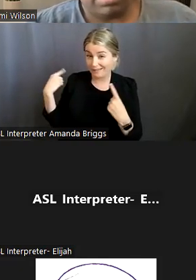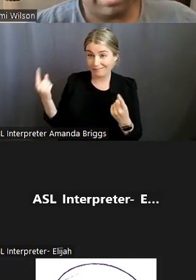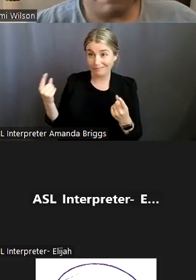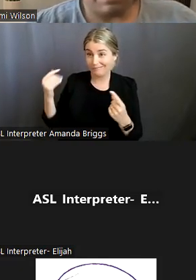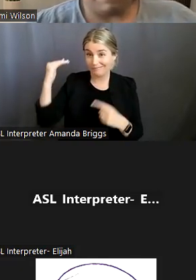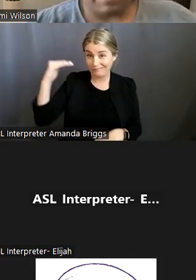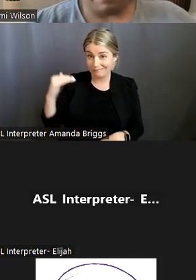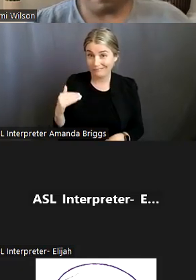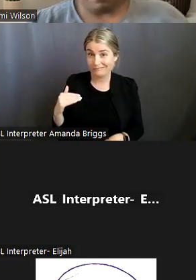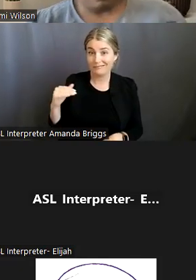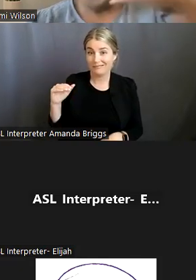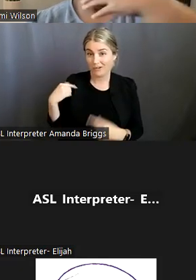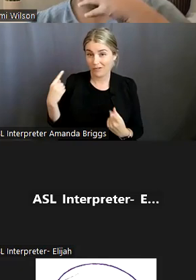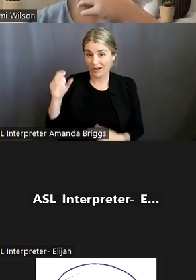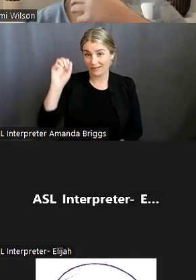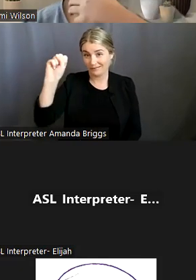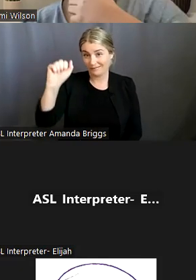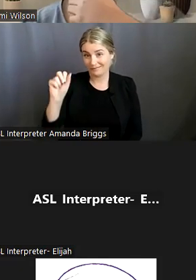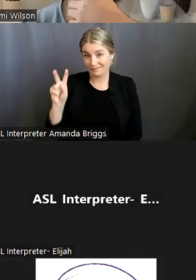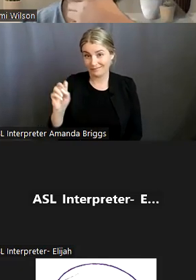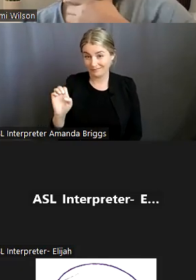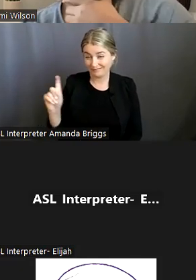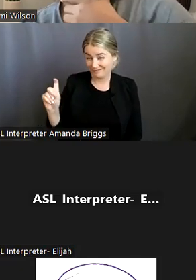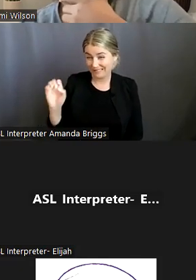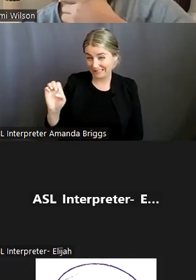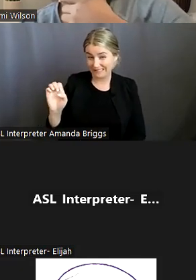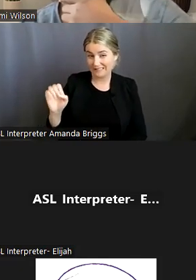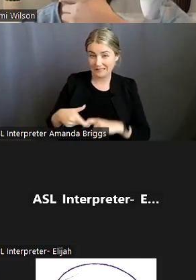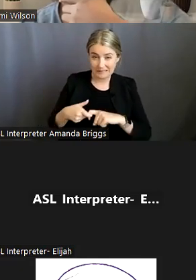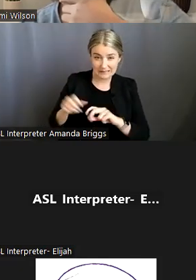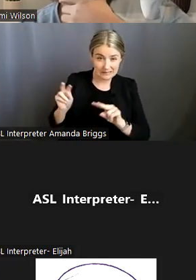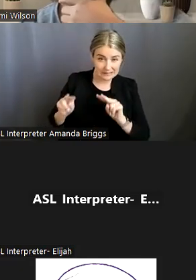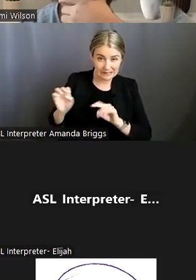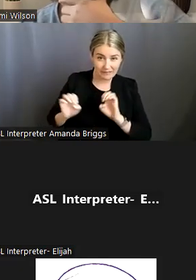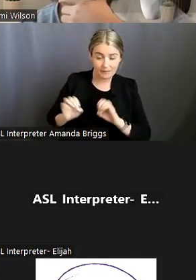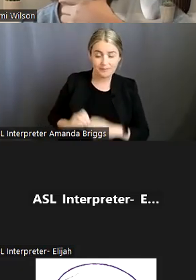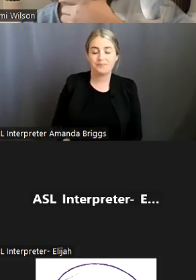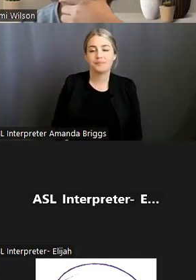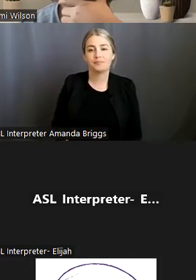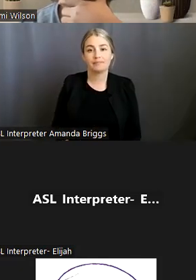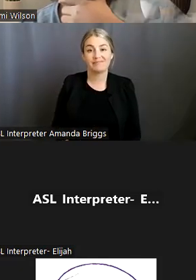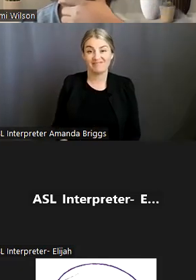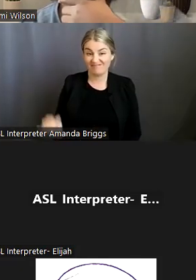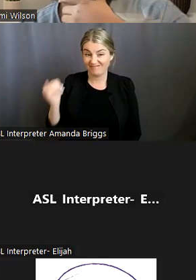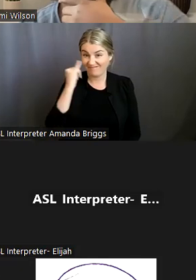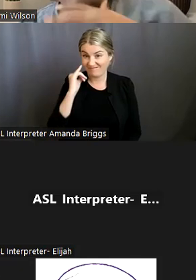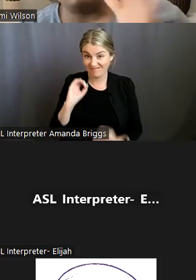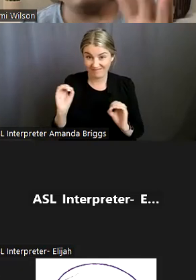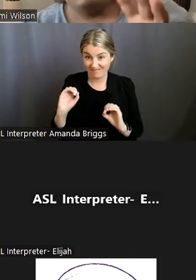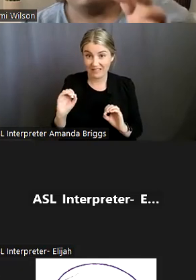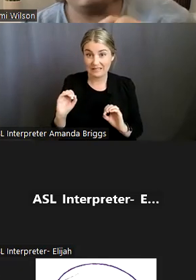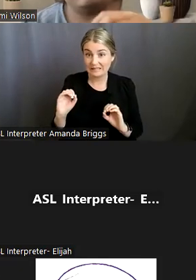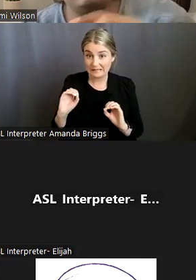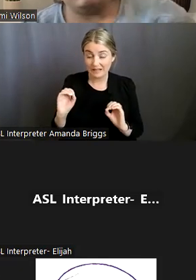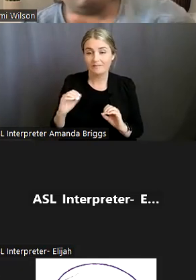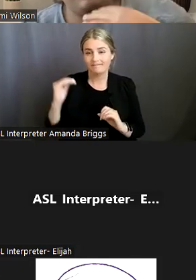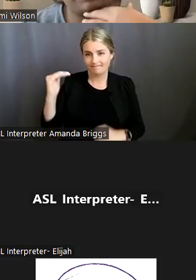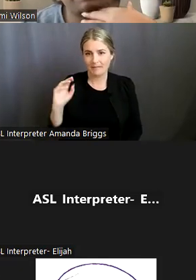step so far. If not, then M.E. comes in. And here, since this is specifically